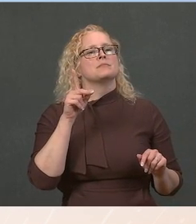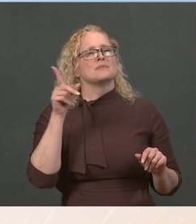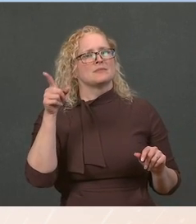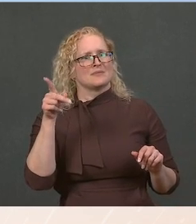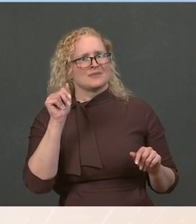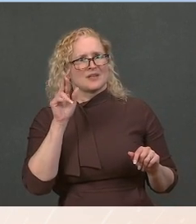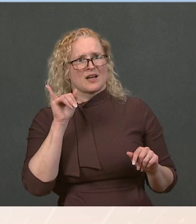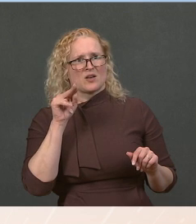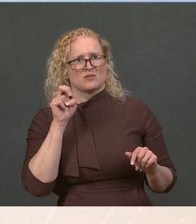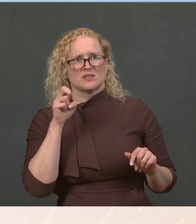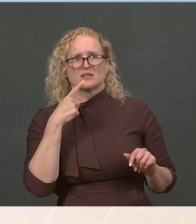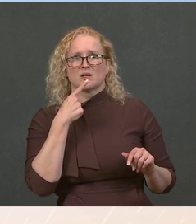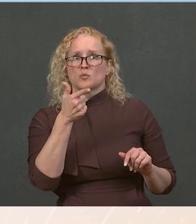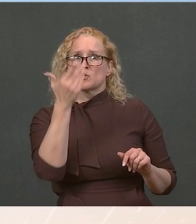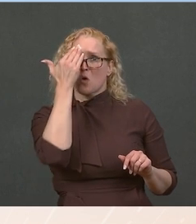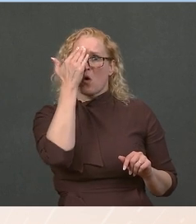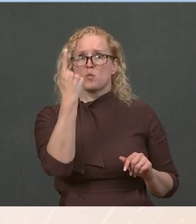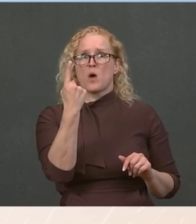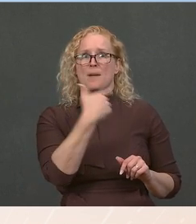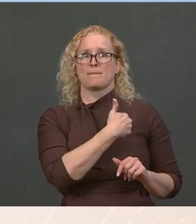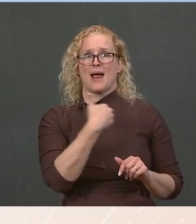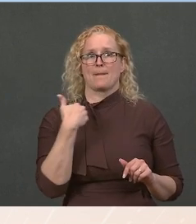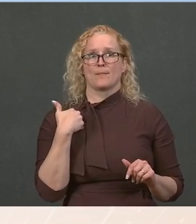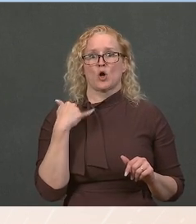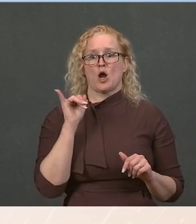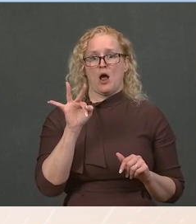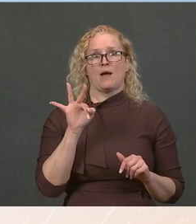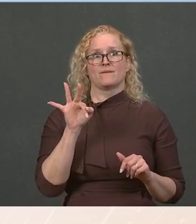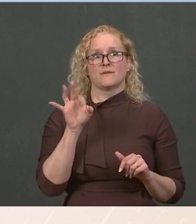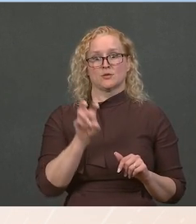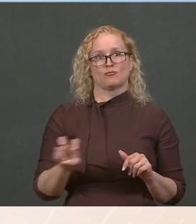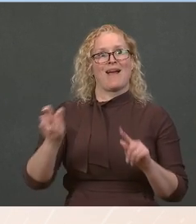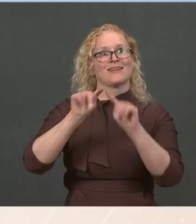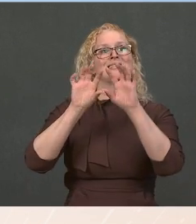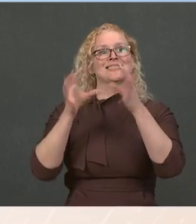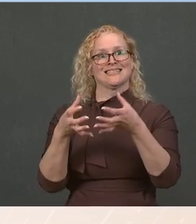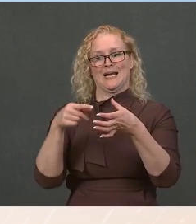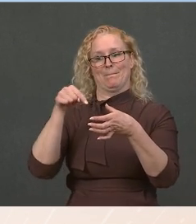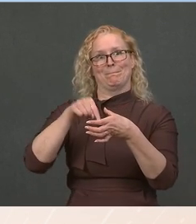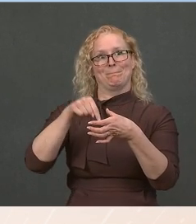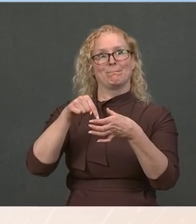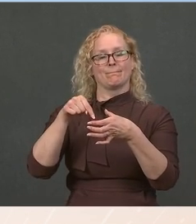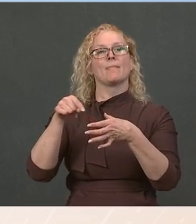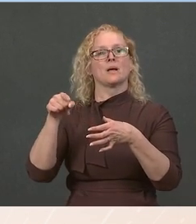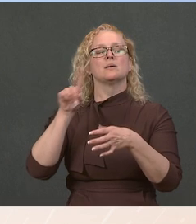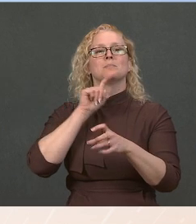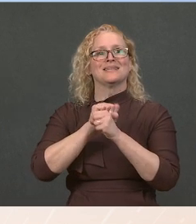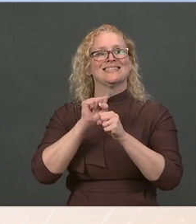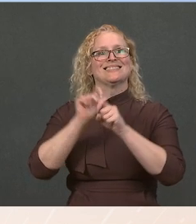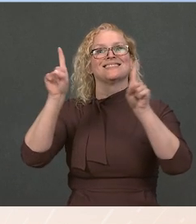One member of the President's traveling party tested positive through a lateral flow test on Tuesday for COVID-19.